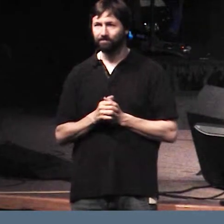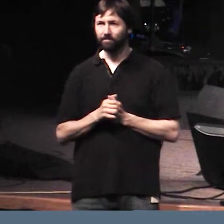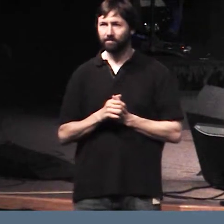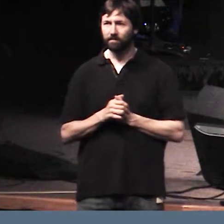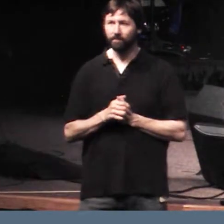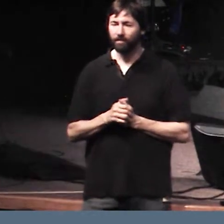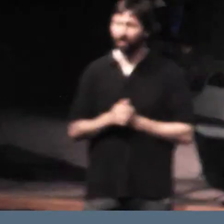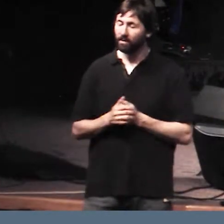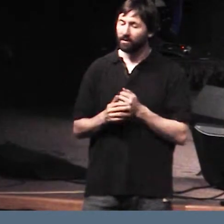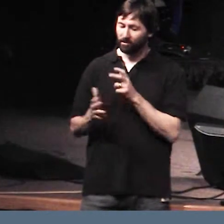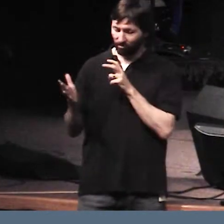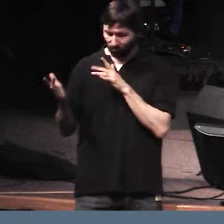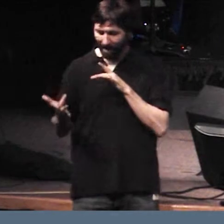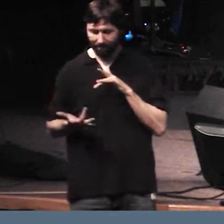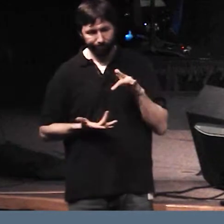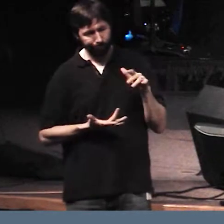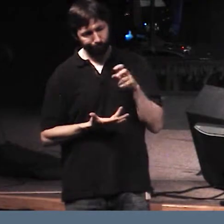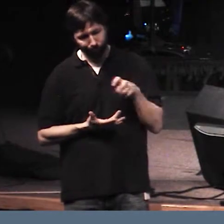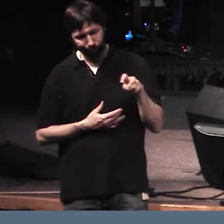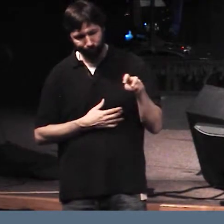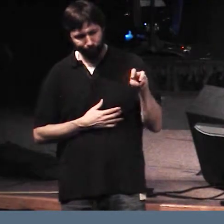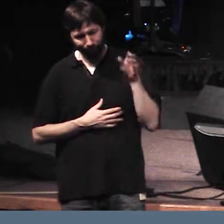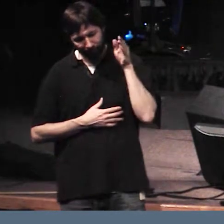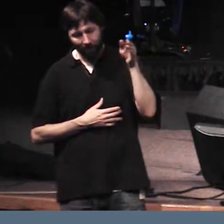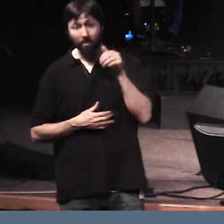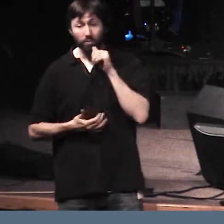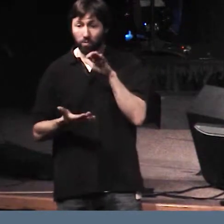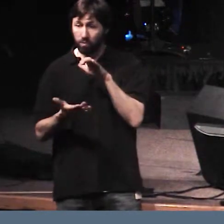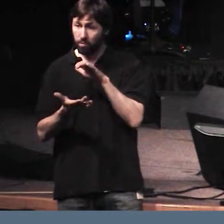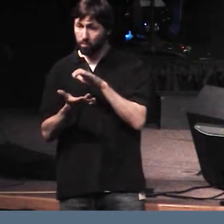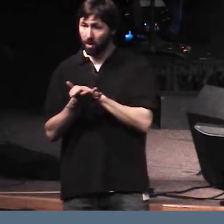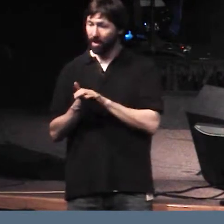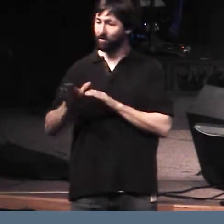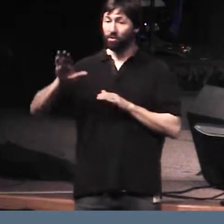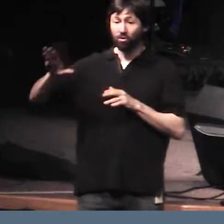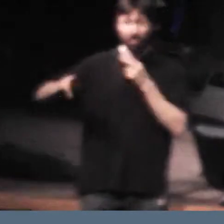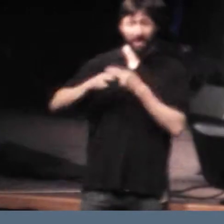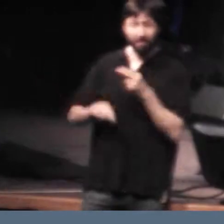Well, he goes and takes his wife a sweet little gal actually her name is Naomi which by the way means